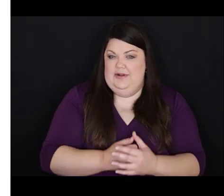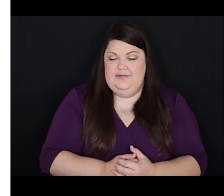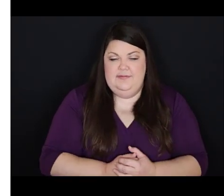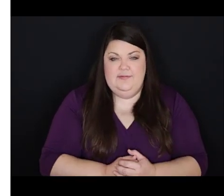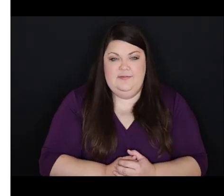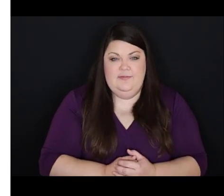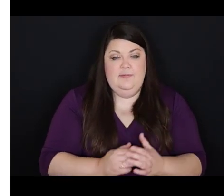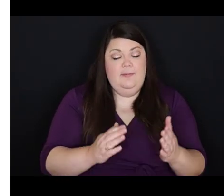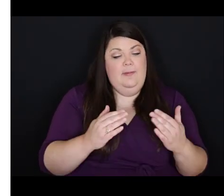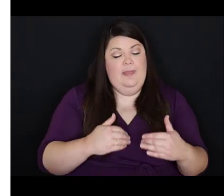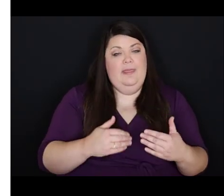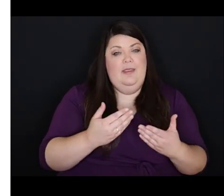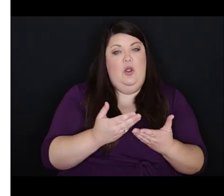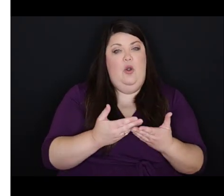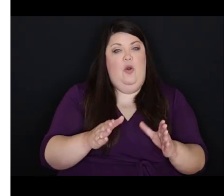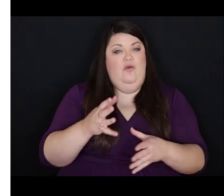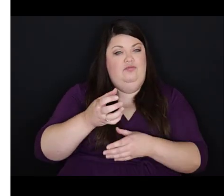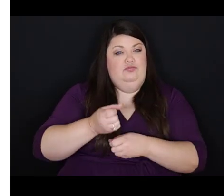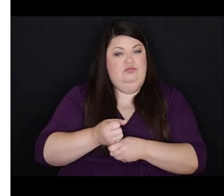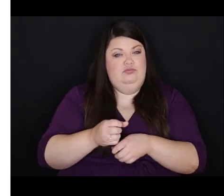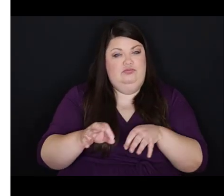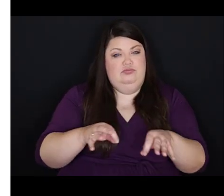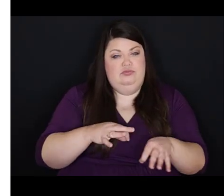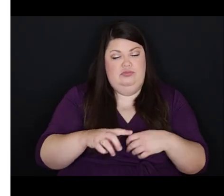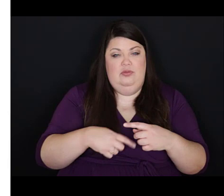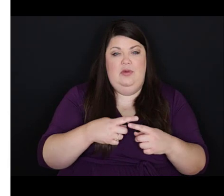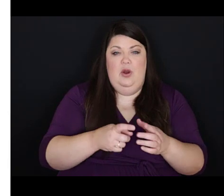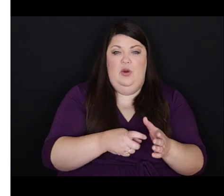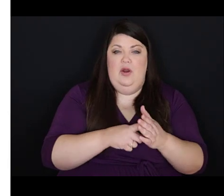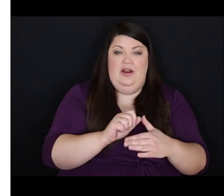then an overview of required submissions and updates to the